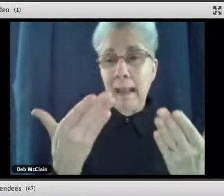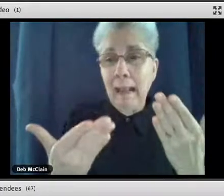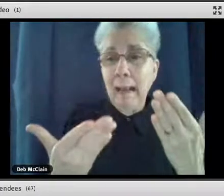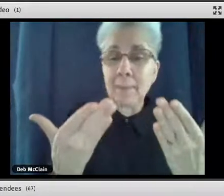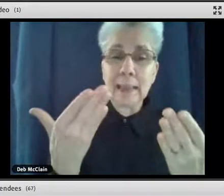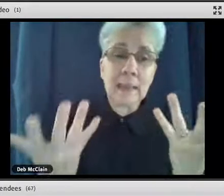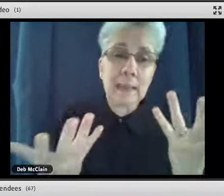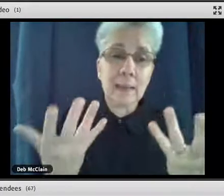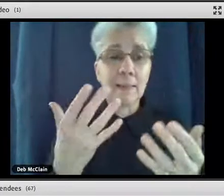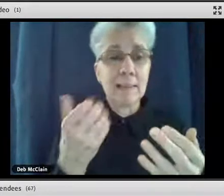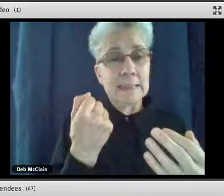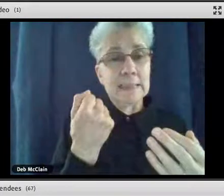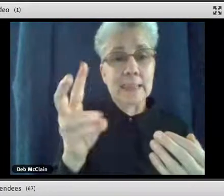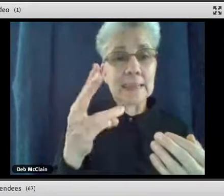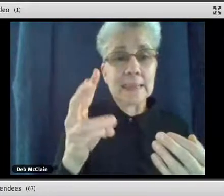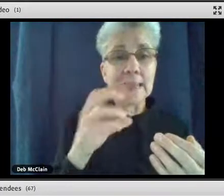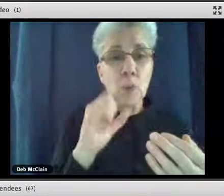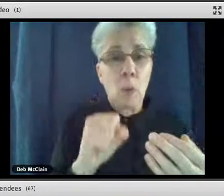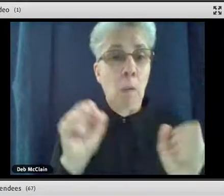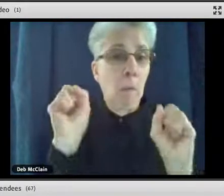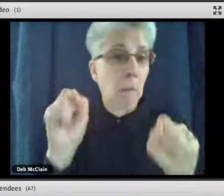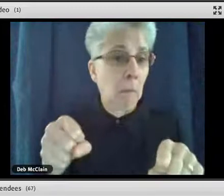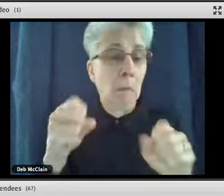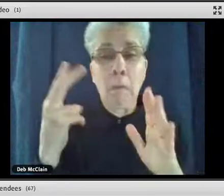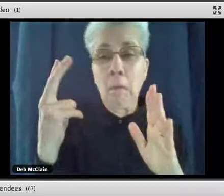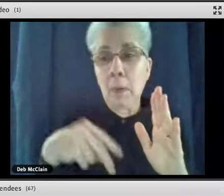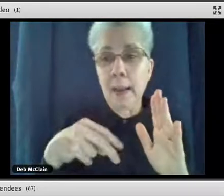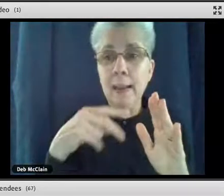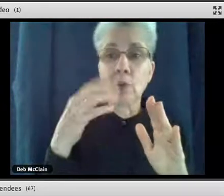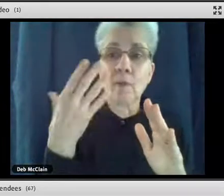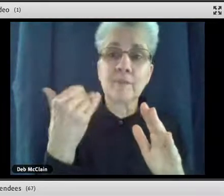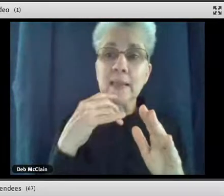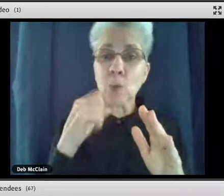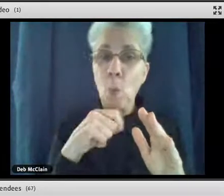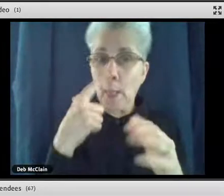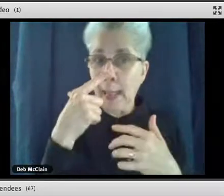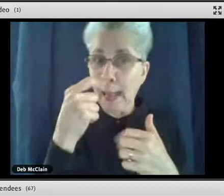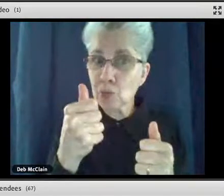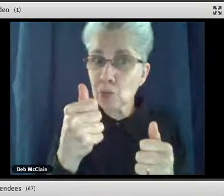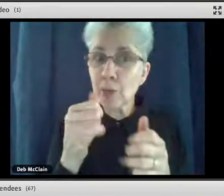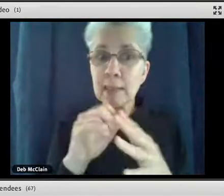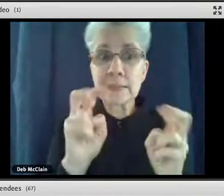But, you know, maybe, you know, a 16-year-old is...